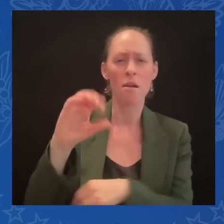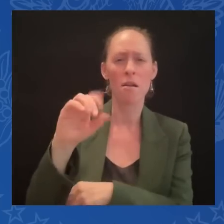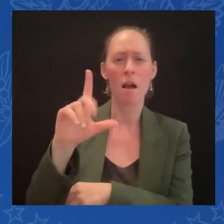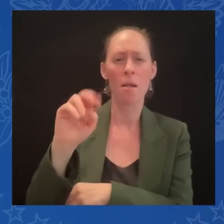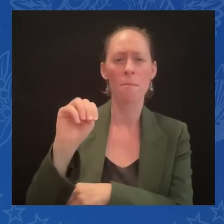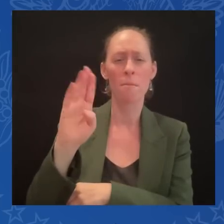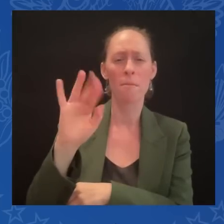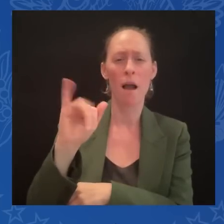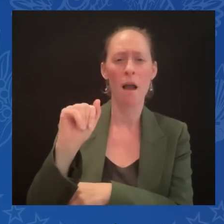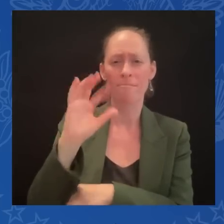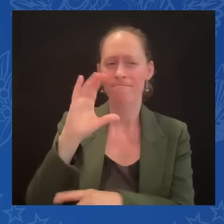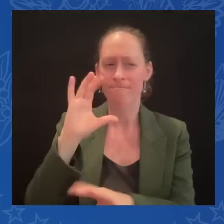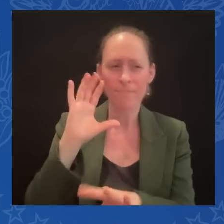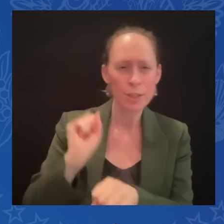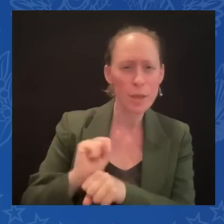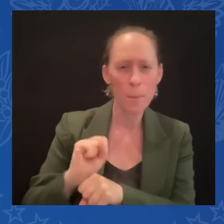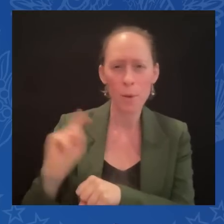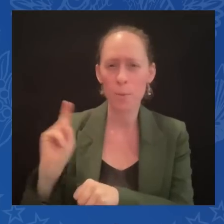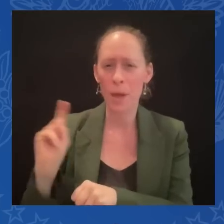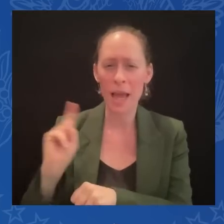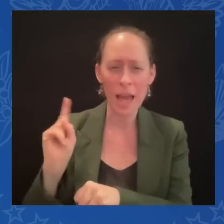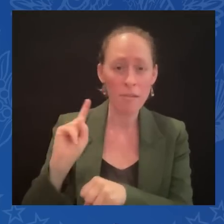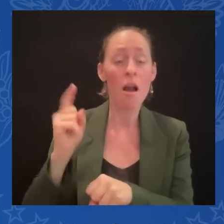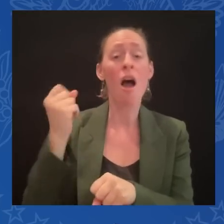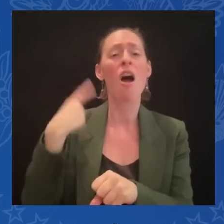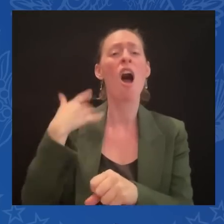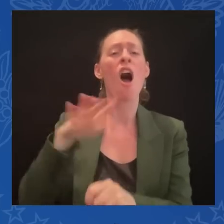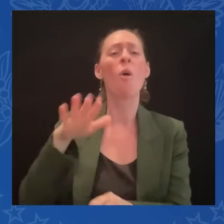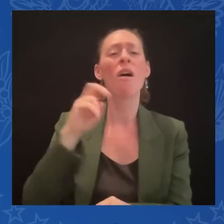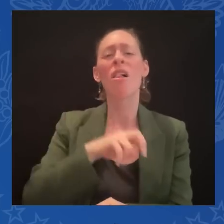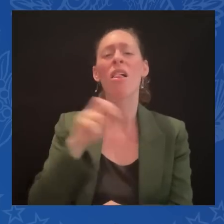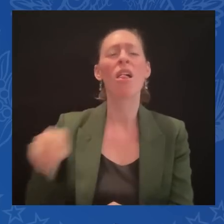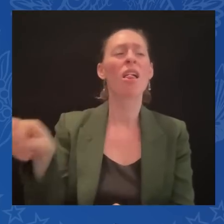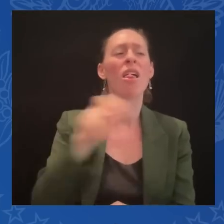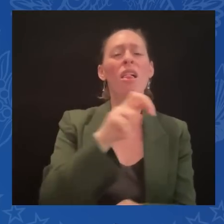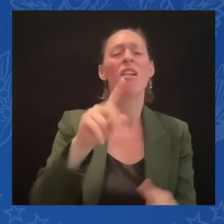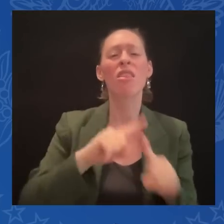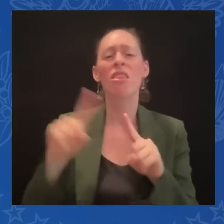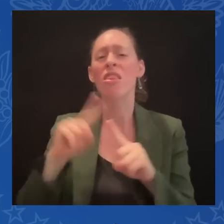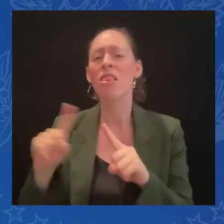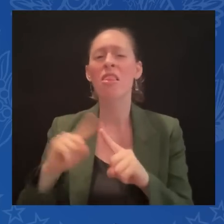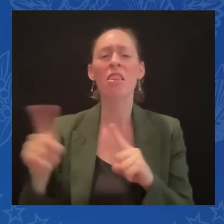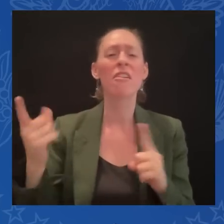working in retail eldercare. I wanted more for myself, so I started to look for other opportunities.